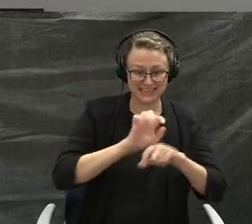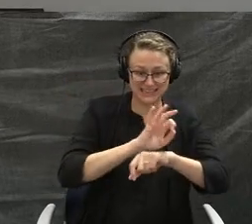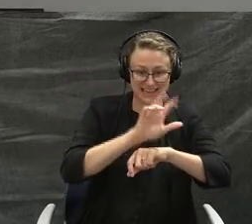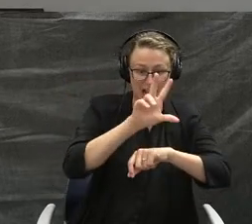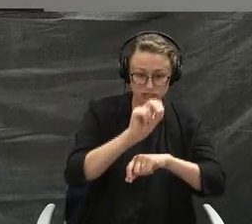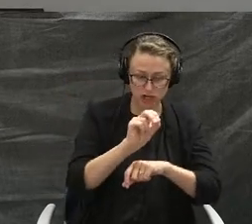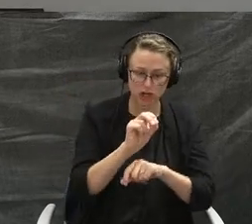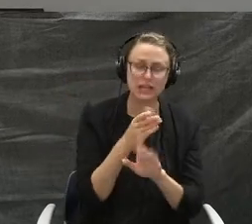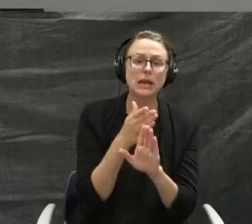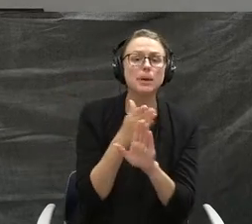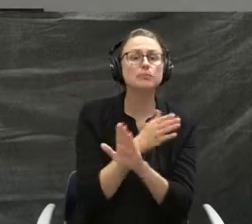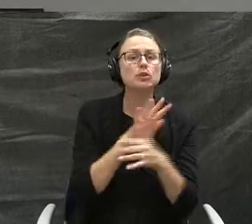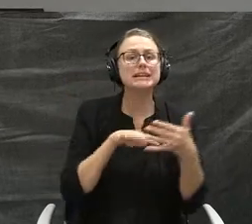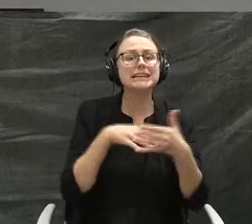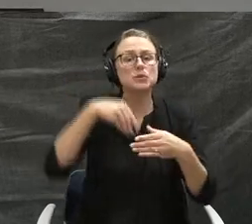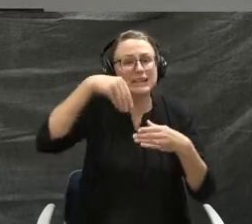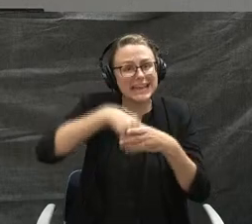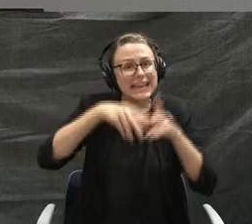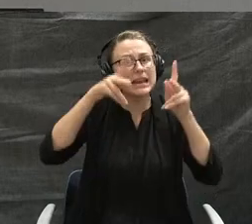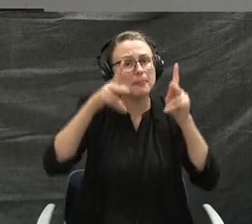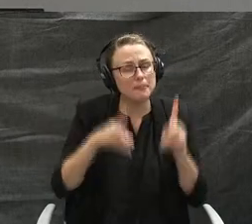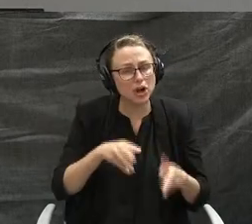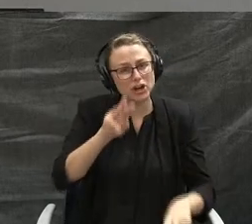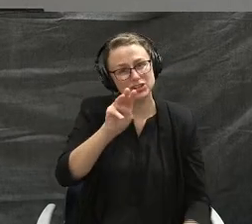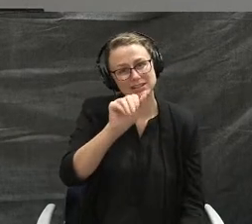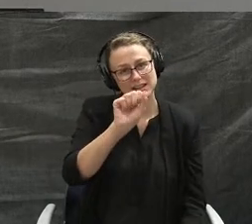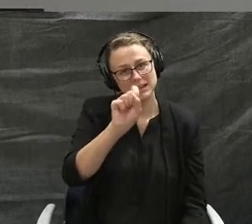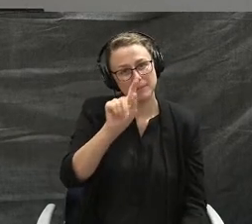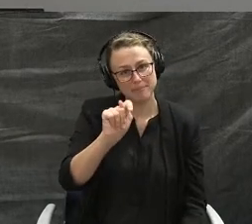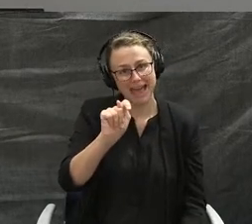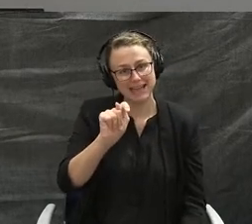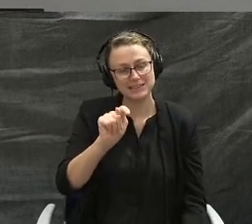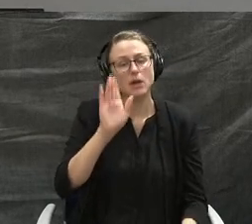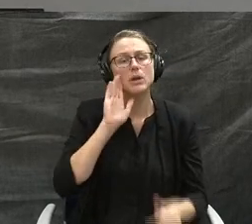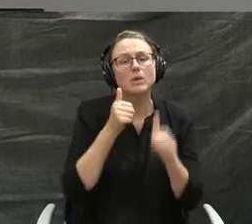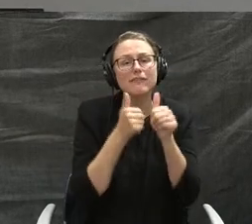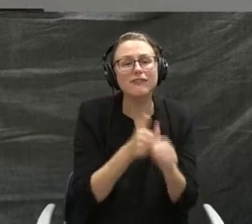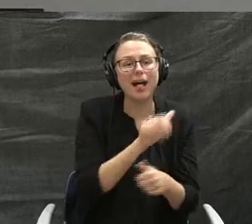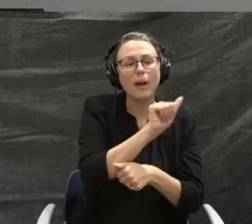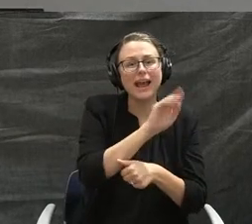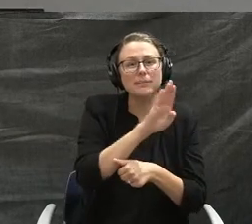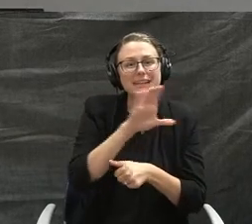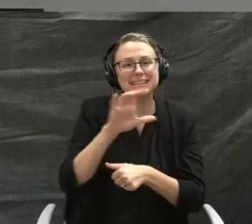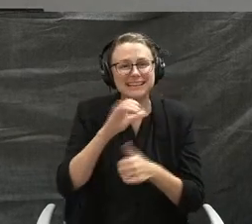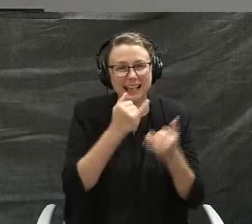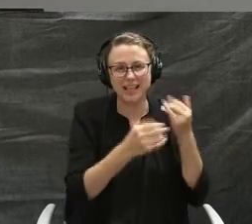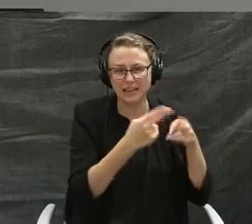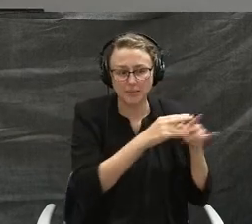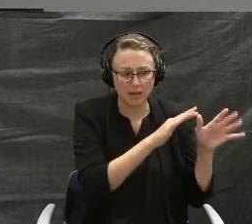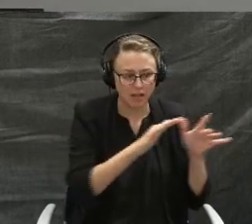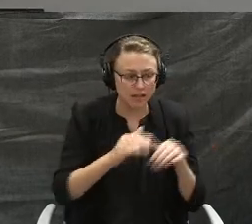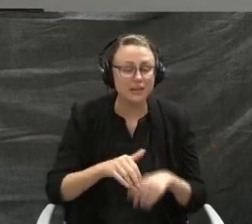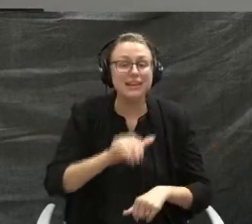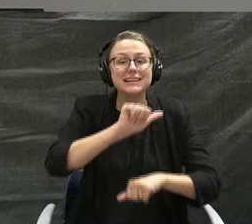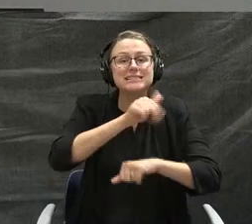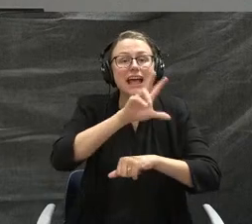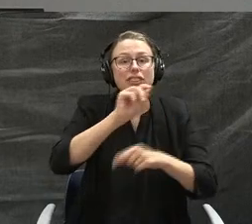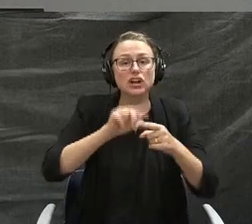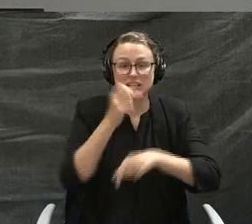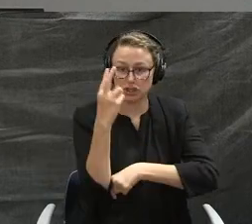a pre scheduled in person mass for students and that would be by alphabet and then at 10:30 to 12:00 o'clock would be pre